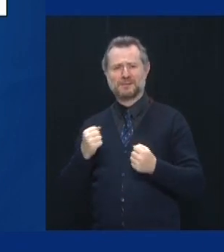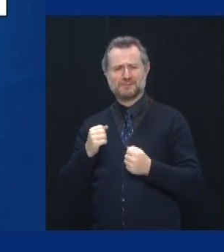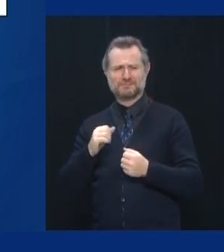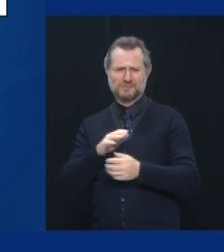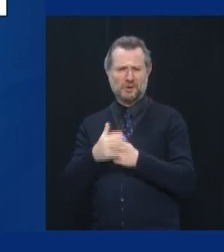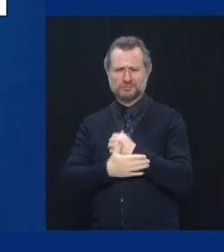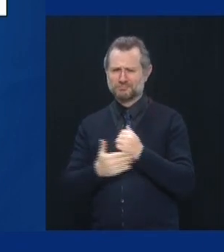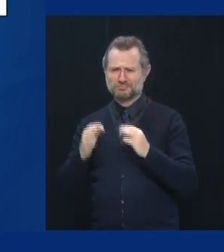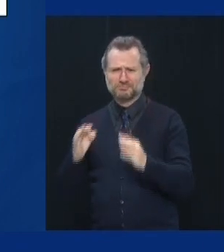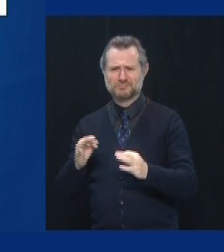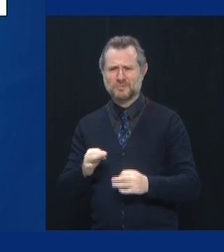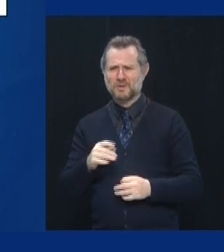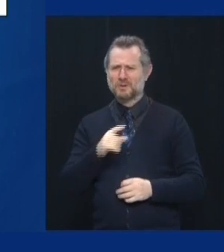BETWEEN 86 AND 100.